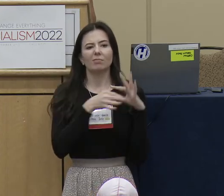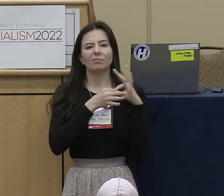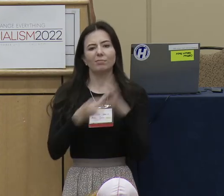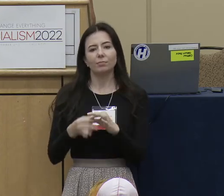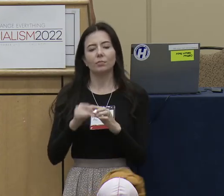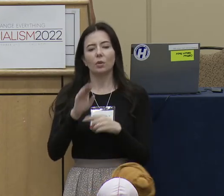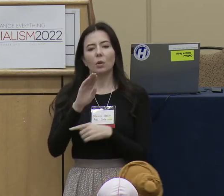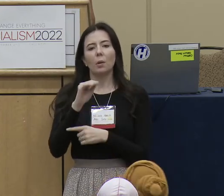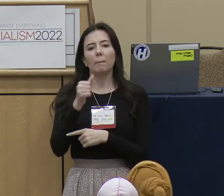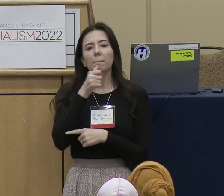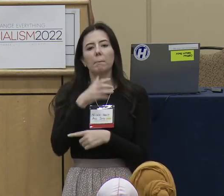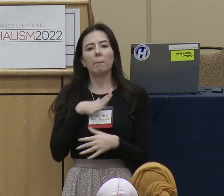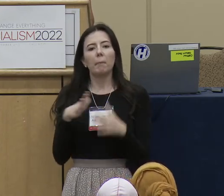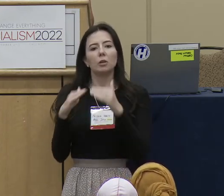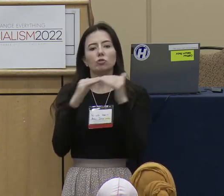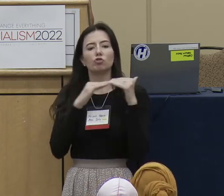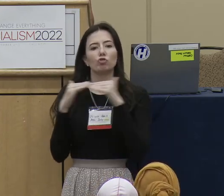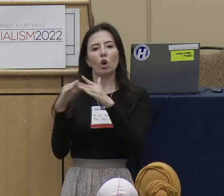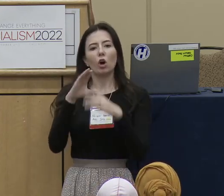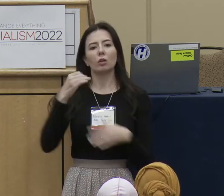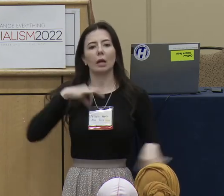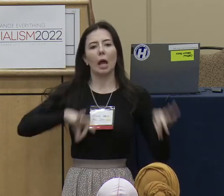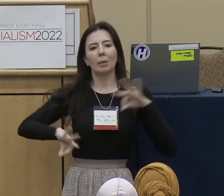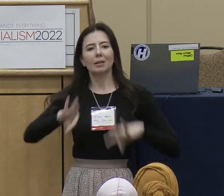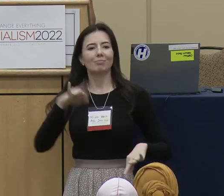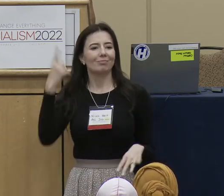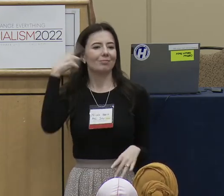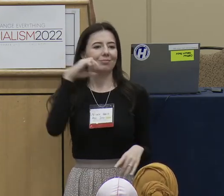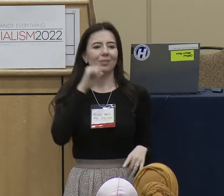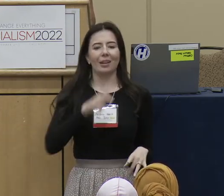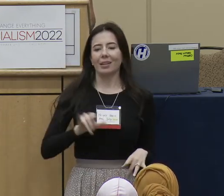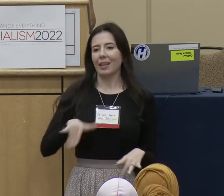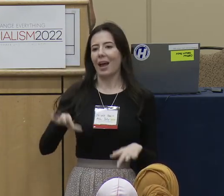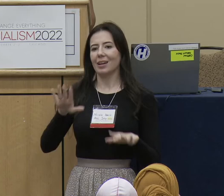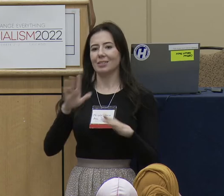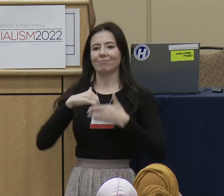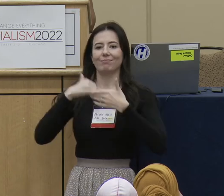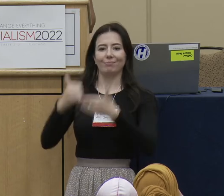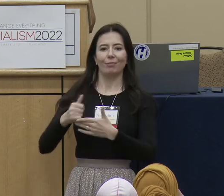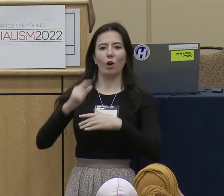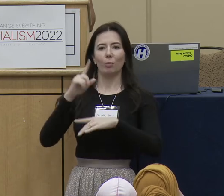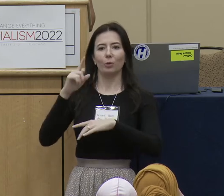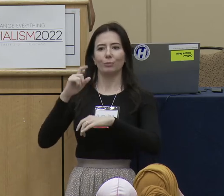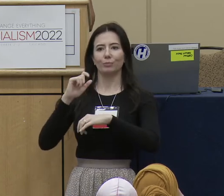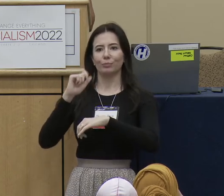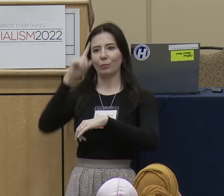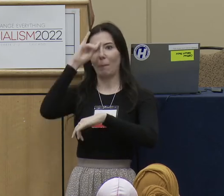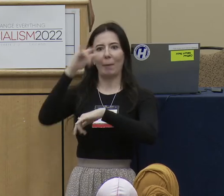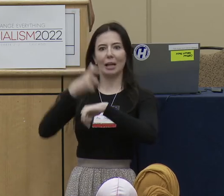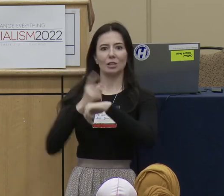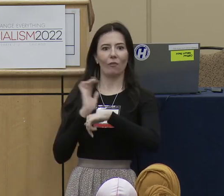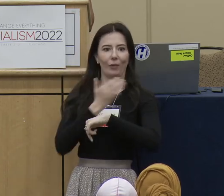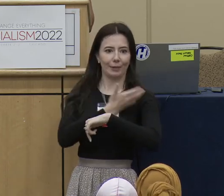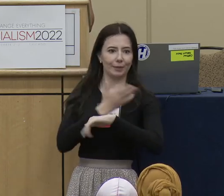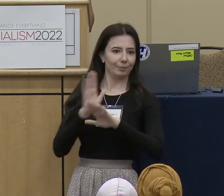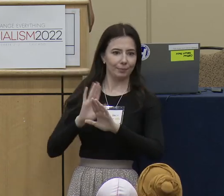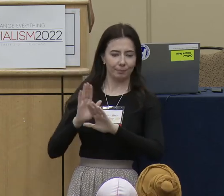So, you know, I don't know -- I don't think in terms of matriarchal capitalism. I don't think that's a helpful frame